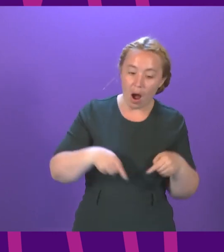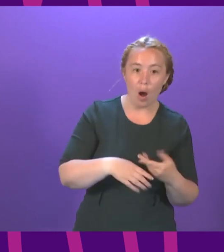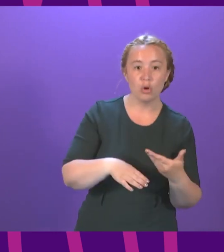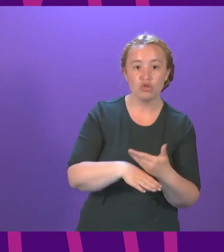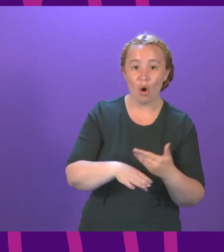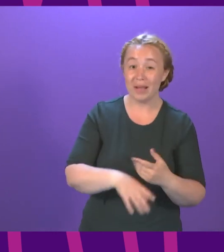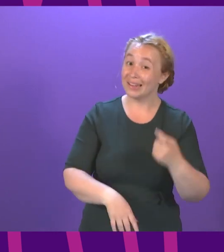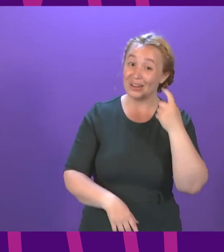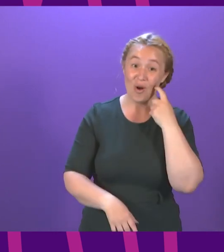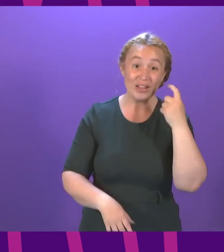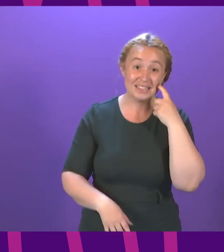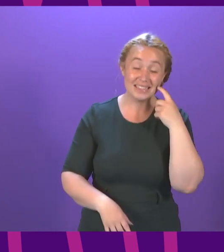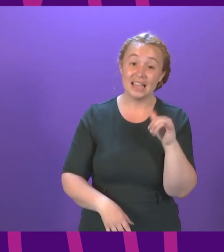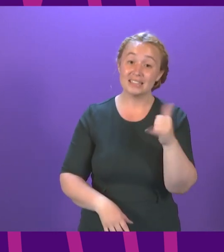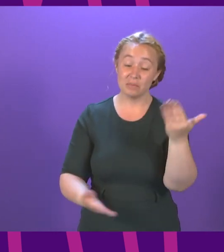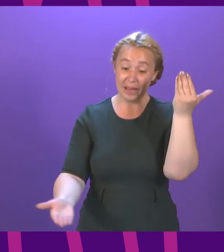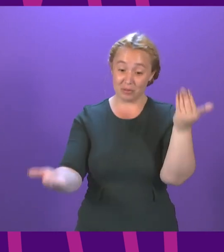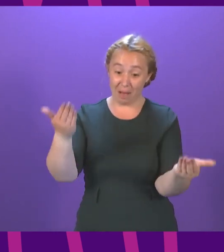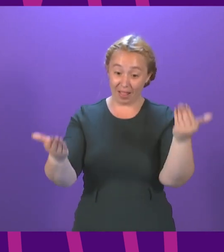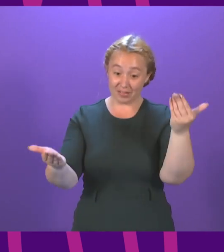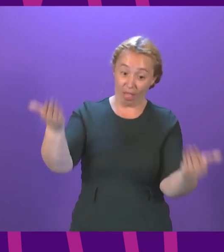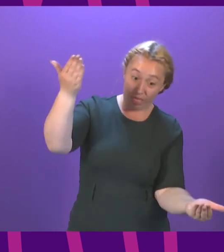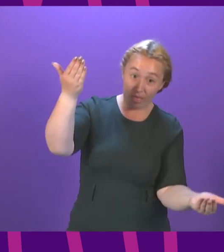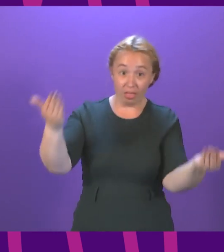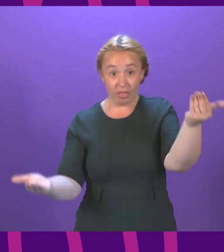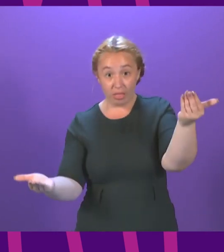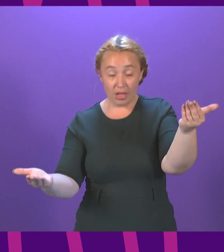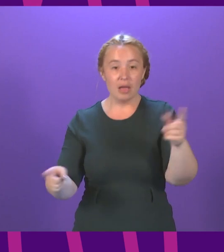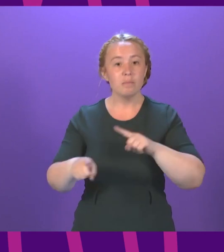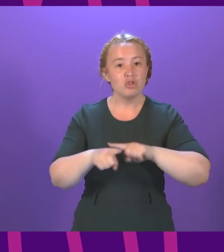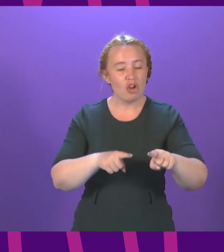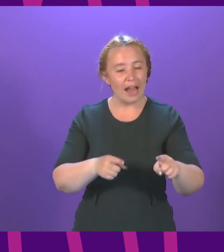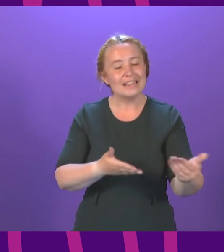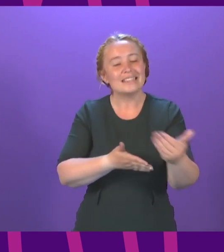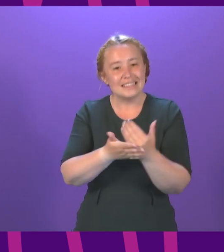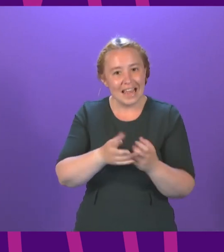always got the balance right—is to try to take the best and safest path through the pandemic.